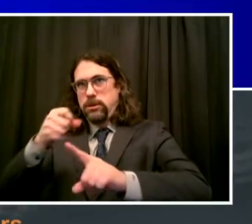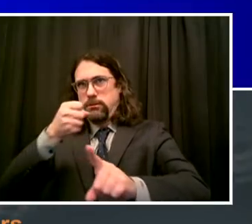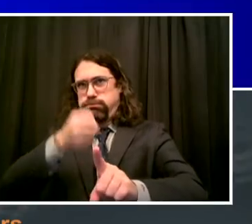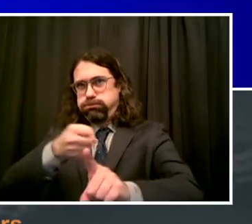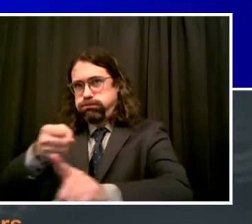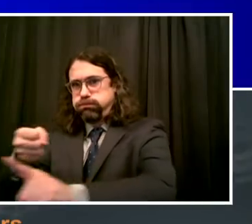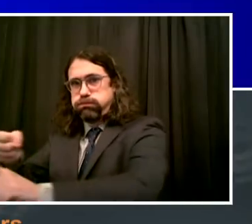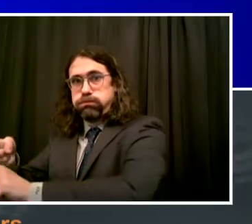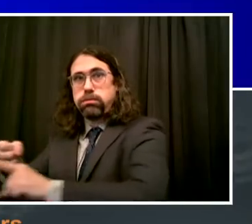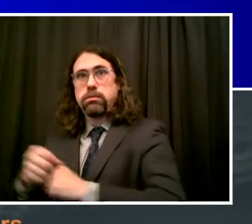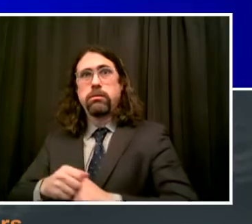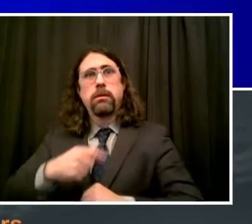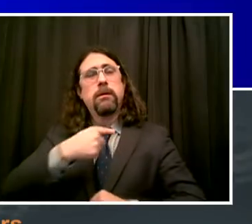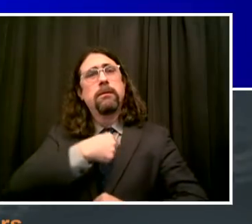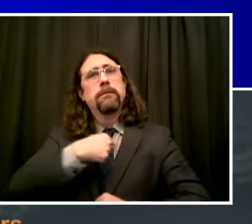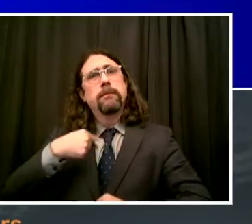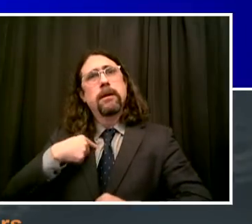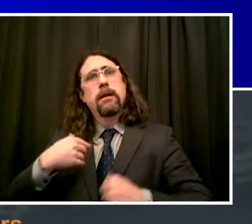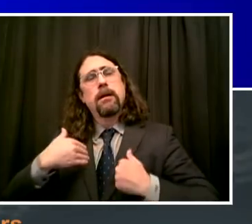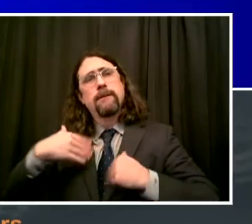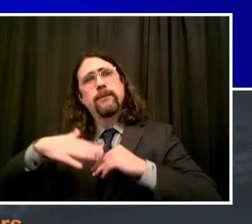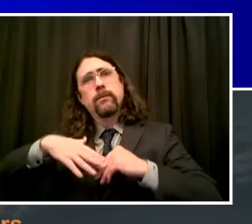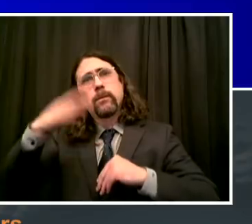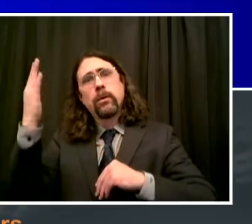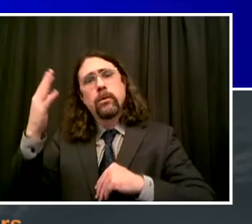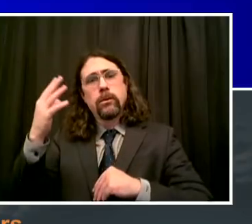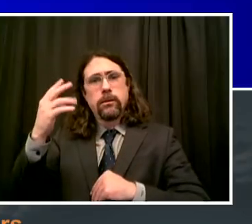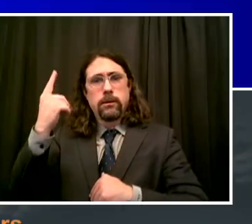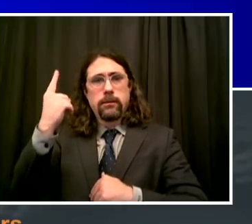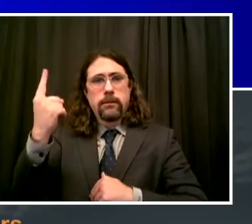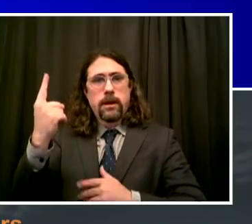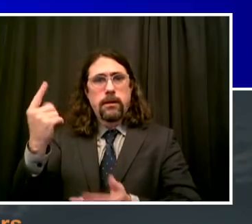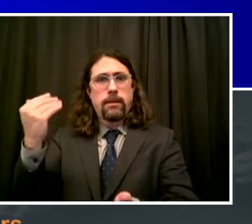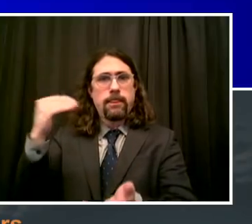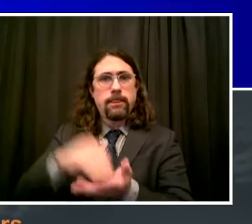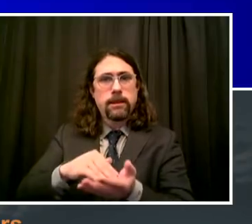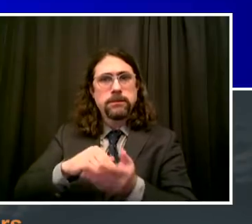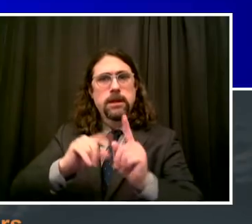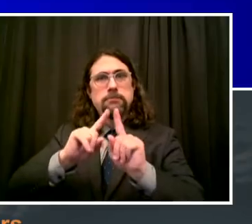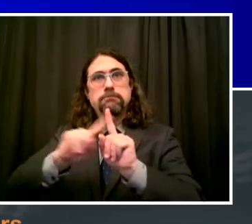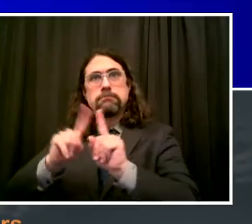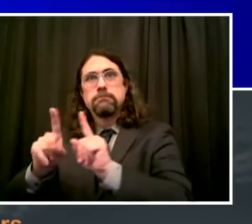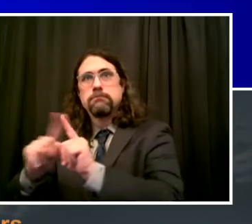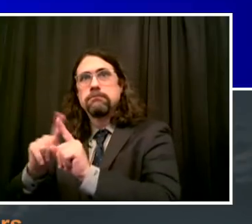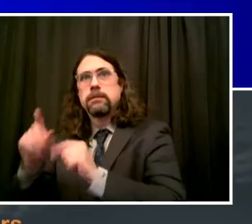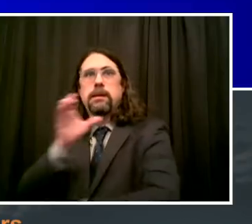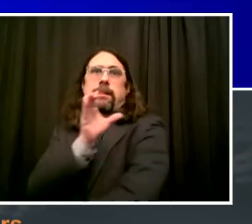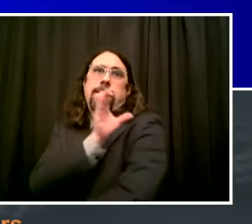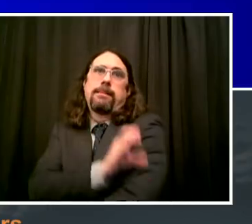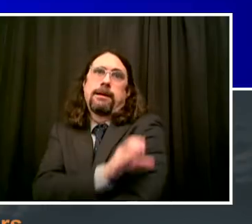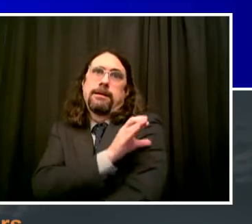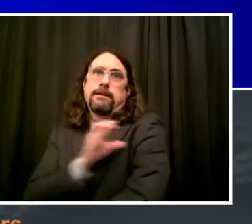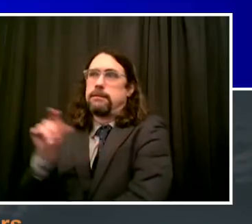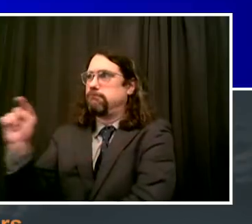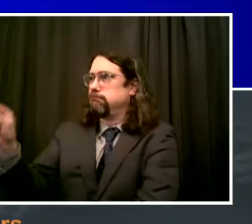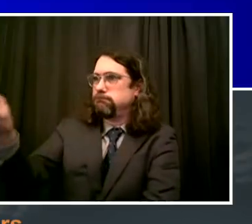WE ARE GOING TO BE WORK WITH OVER COMMUNITY-BISED PROVIDERS IN 2